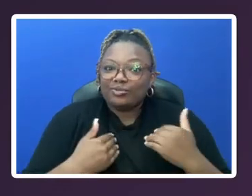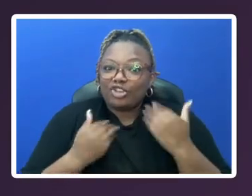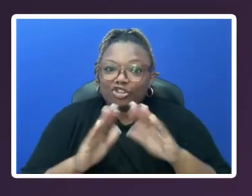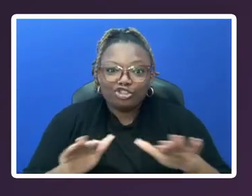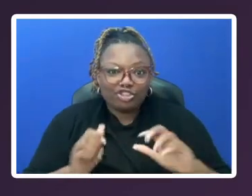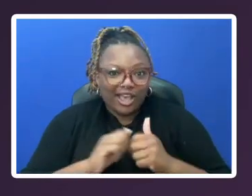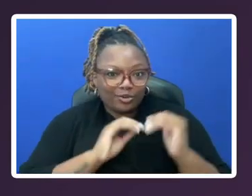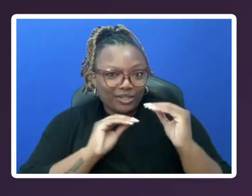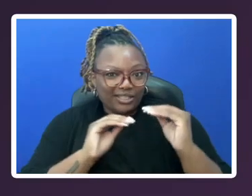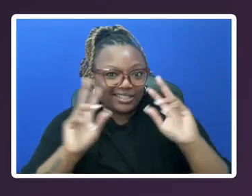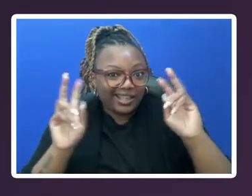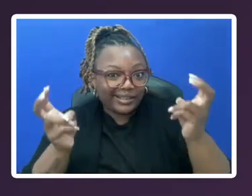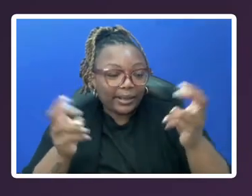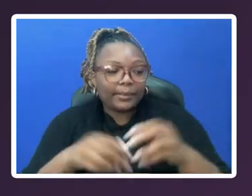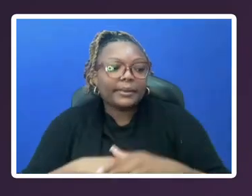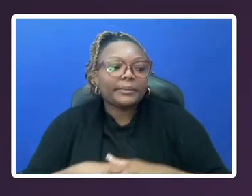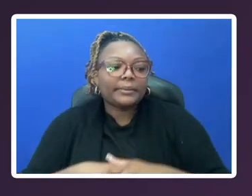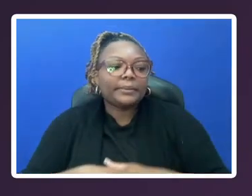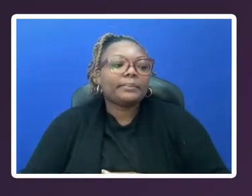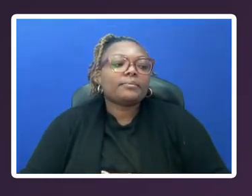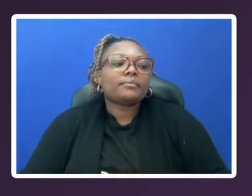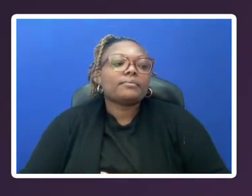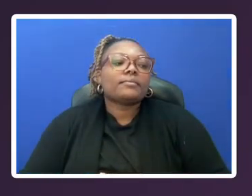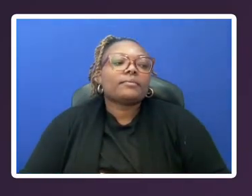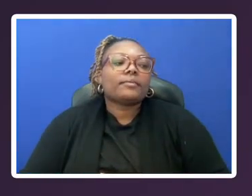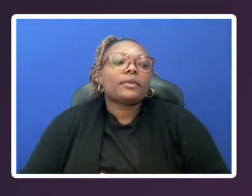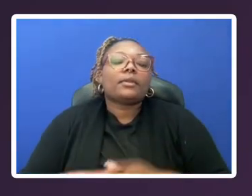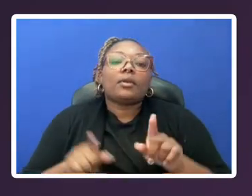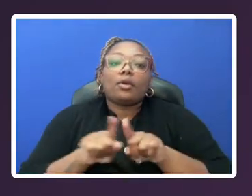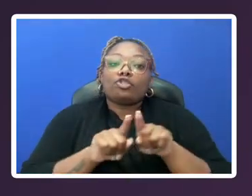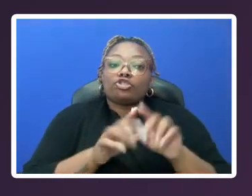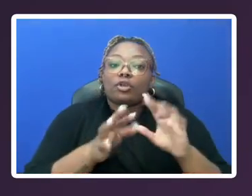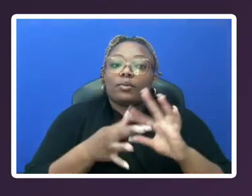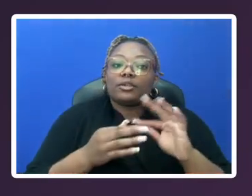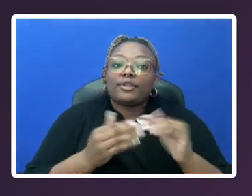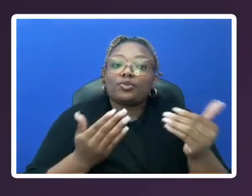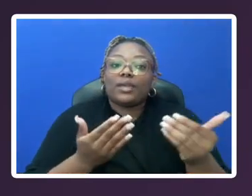And I wanted to mention that we do have a new Gold Rush lesson and the compelling -- it's